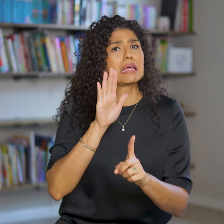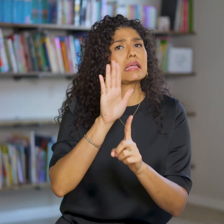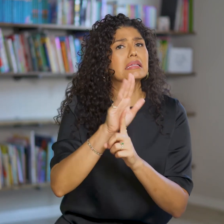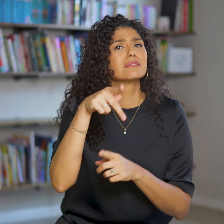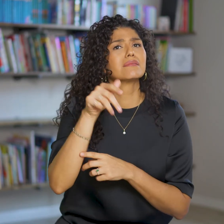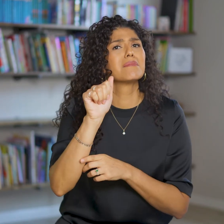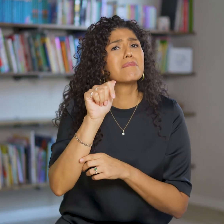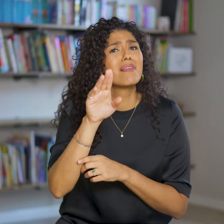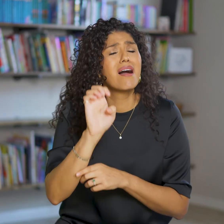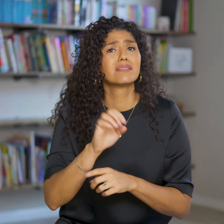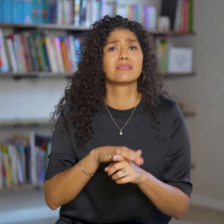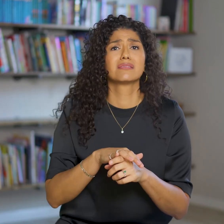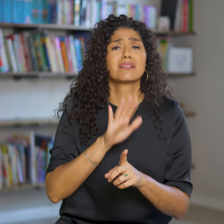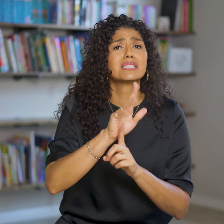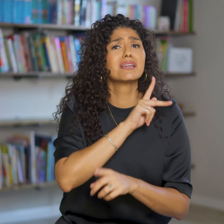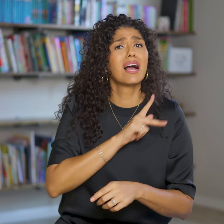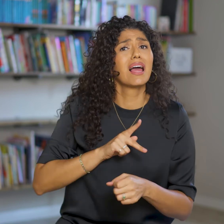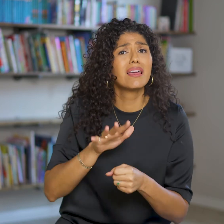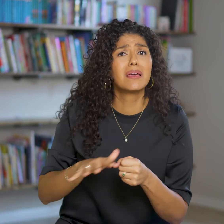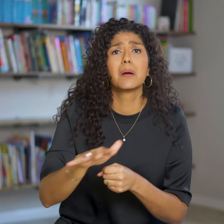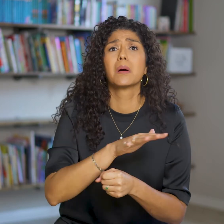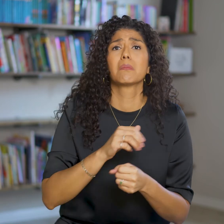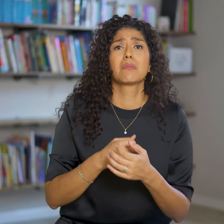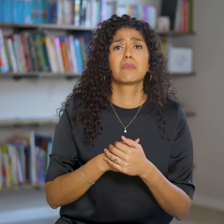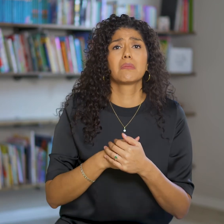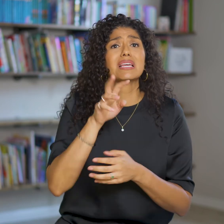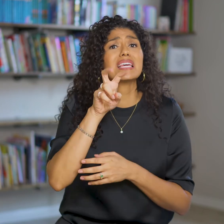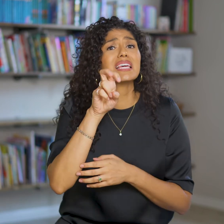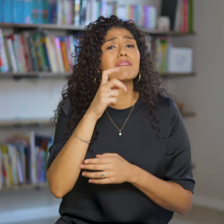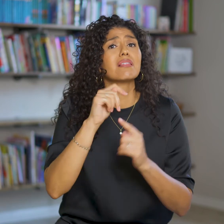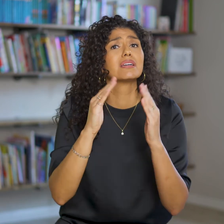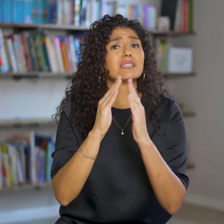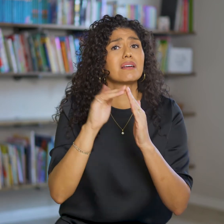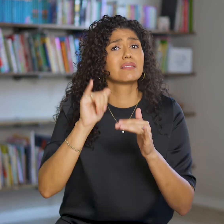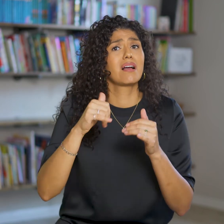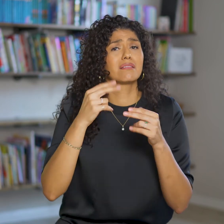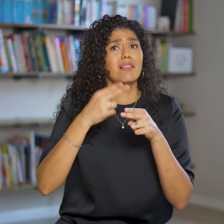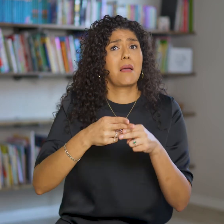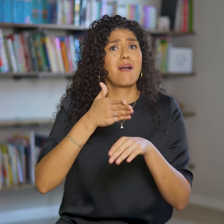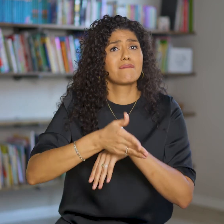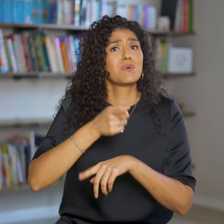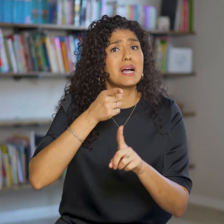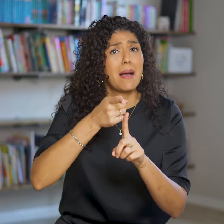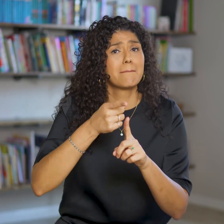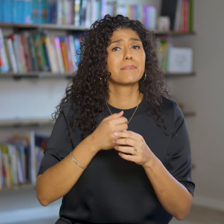his palace, his kingdom, even the city named after him.